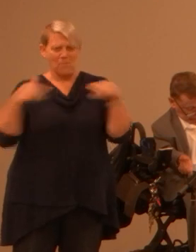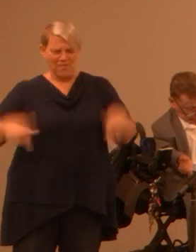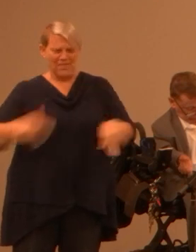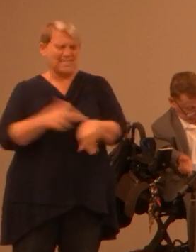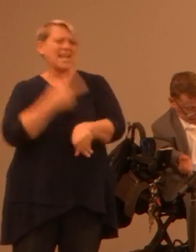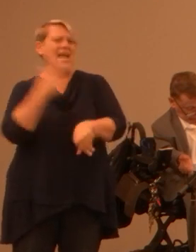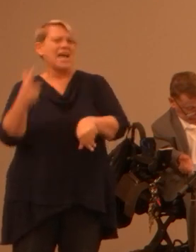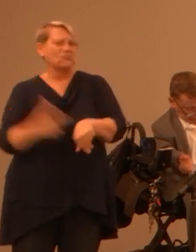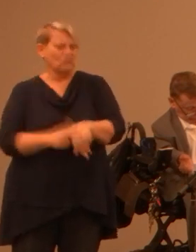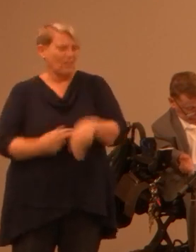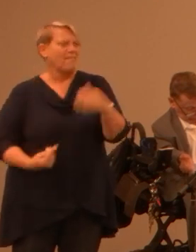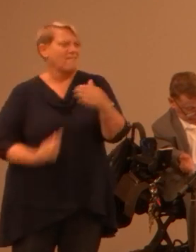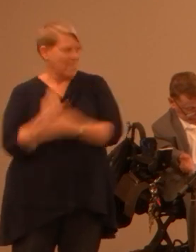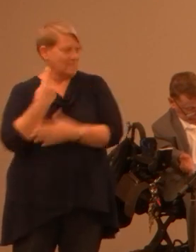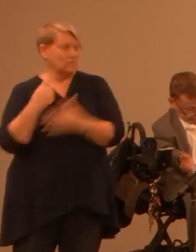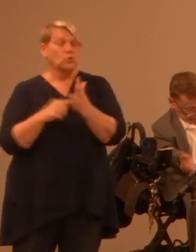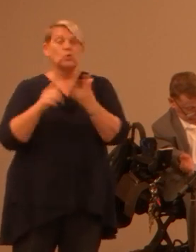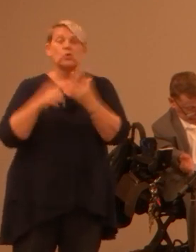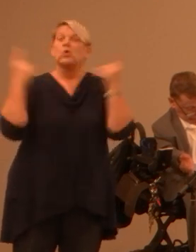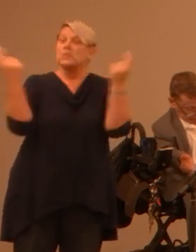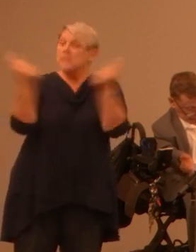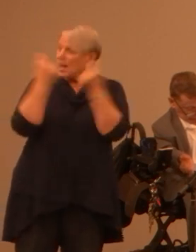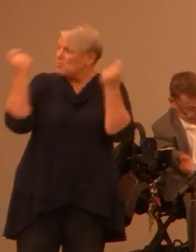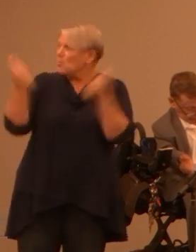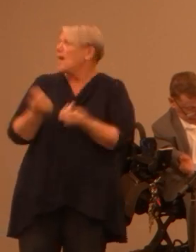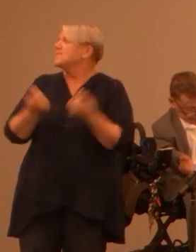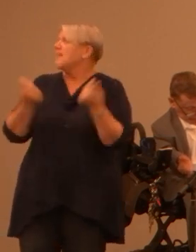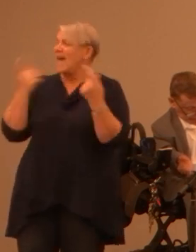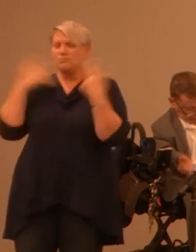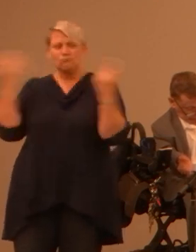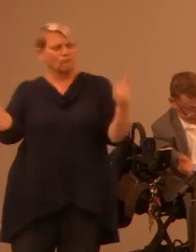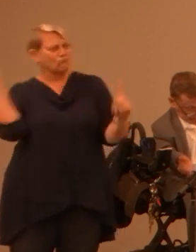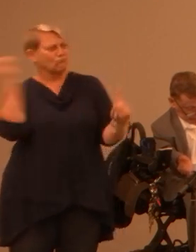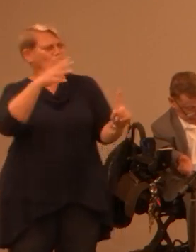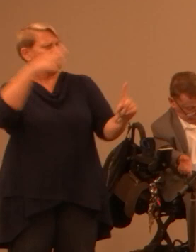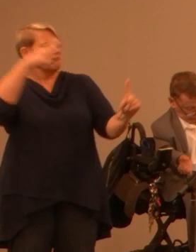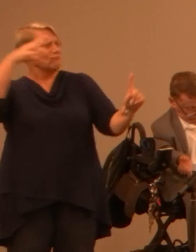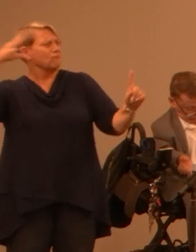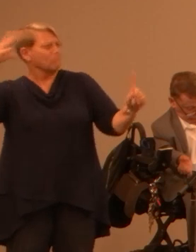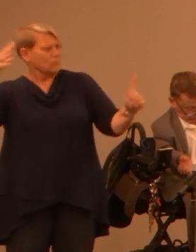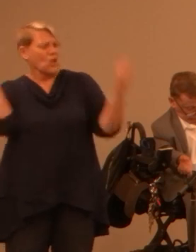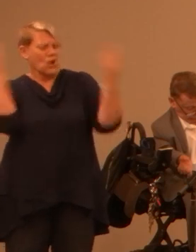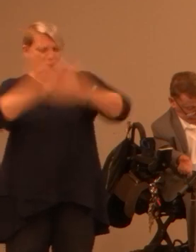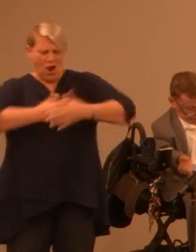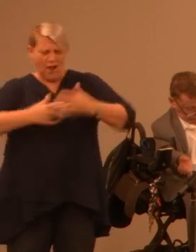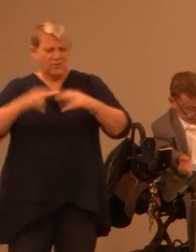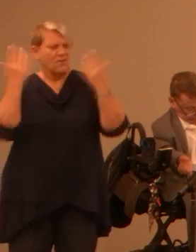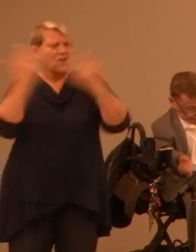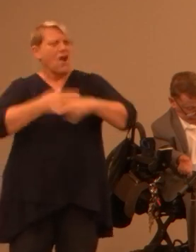To celebrate and to shine a light on this, the night of nights for accessibility in